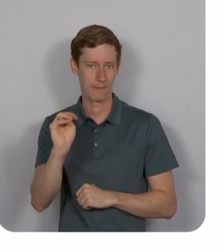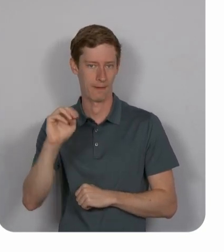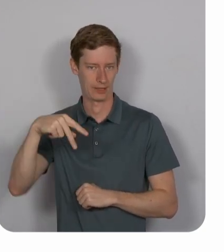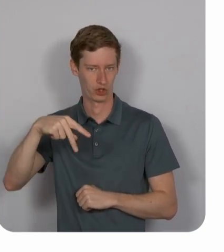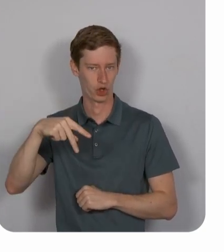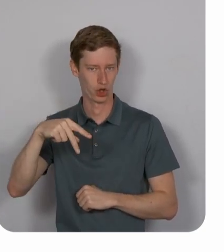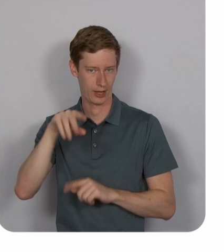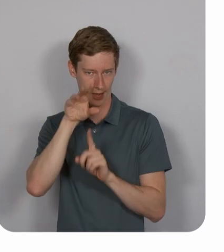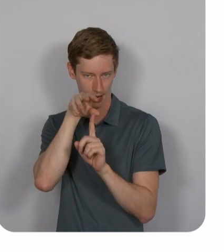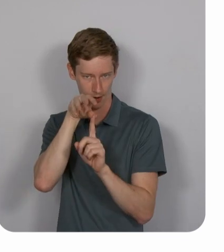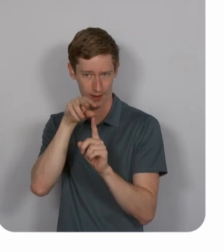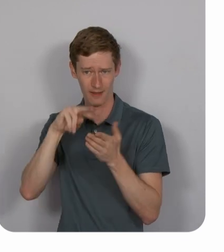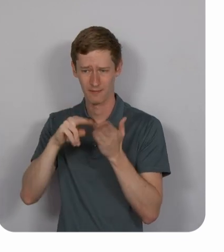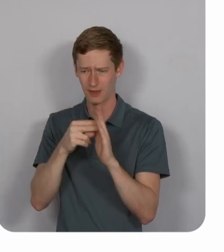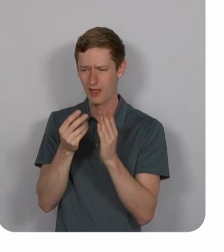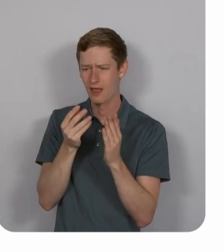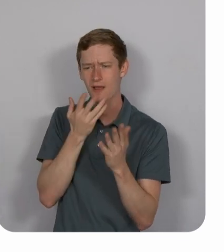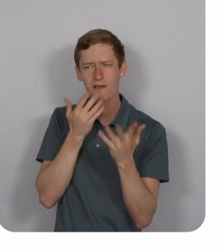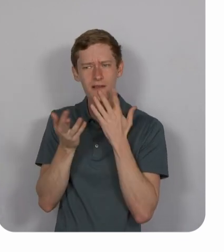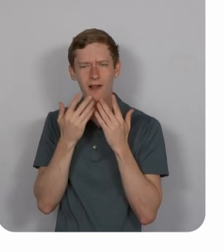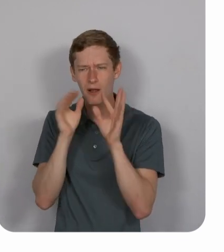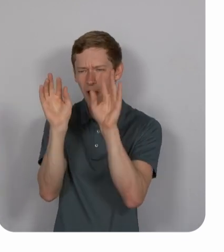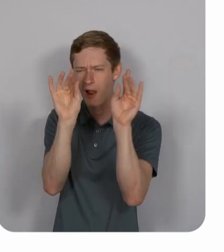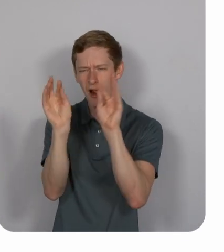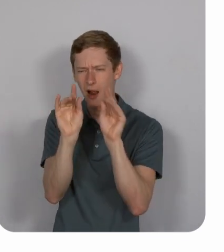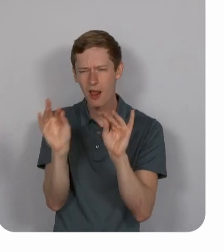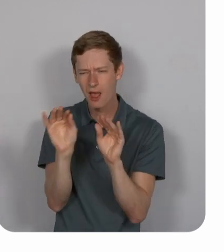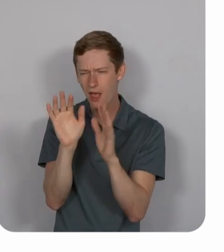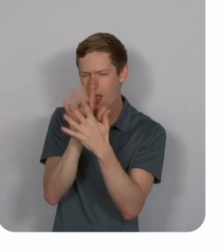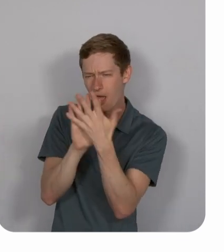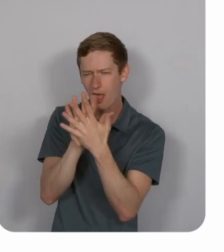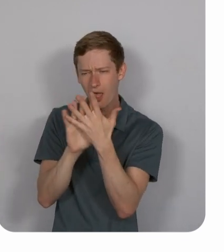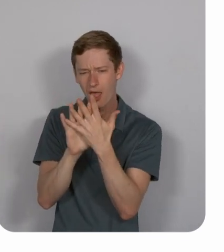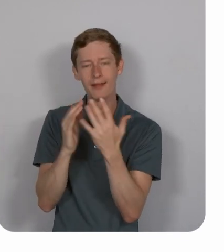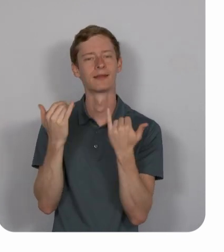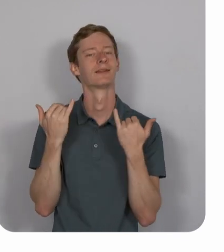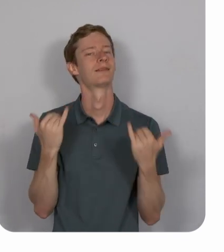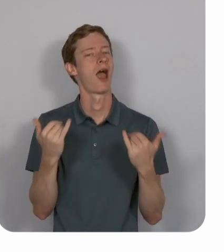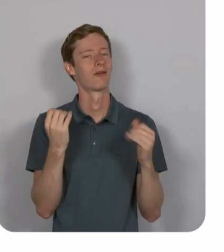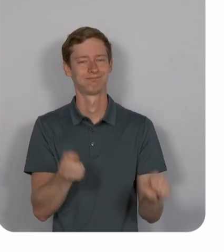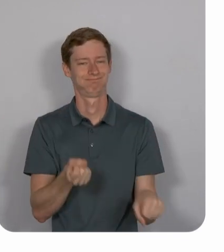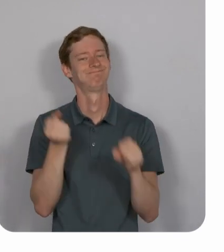in Quest Pro’s color passthrough. Of course, it’s an even bigger upgrade